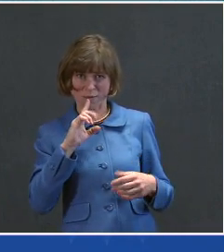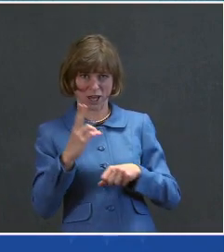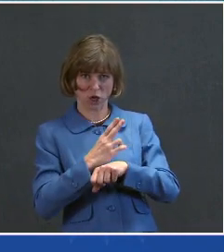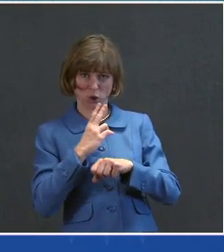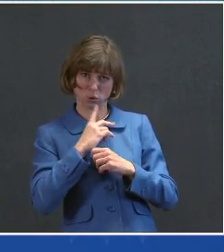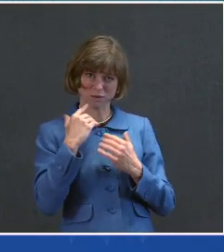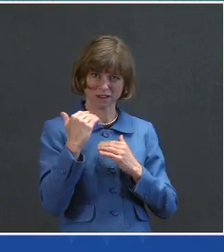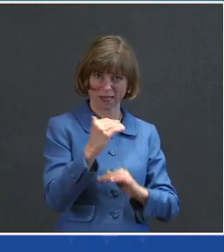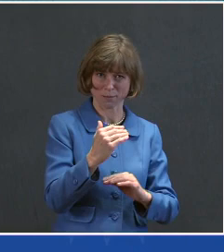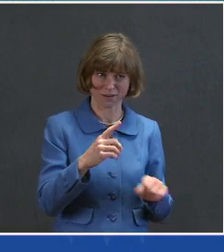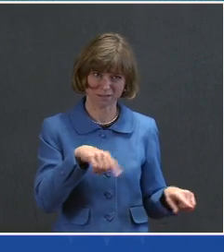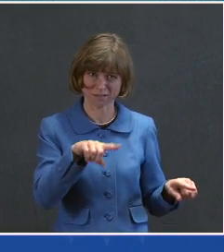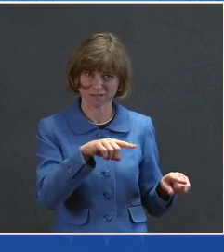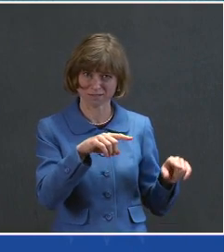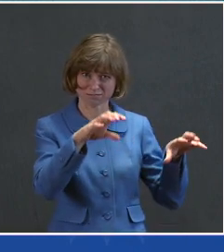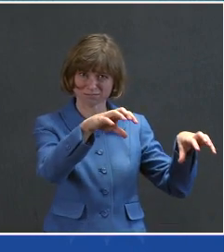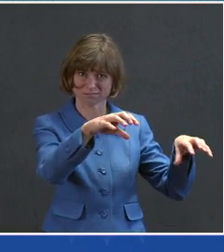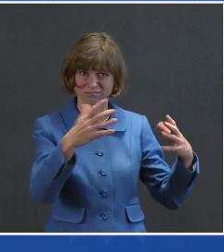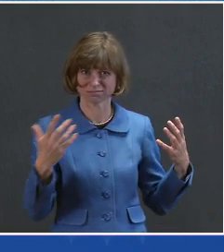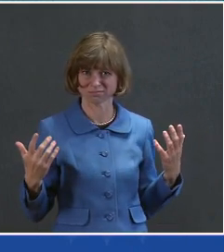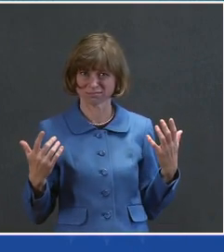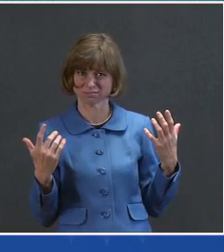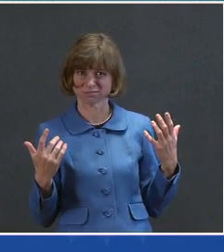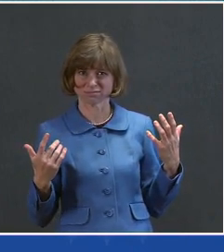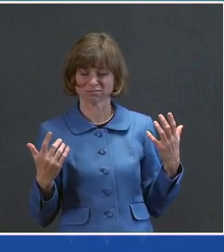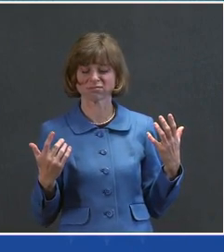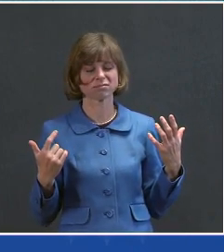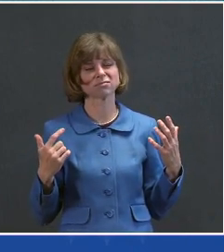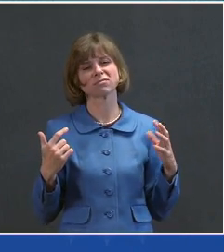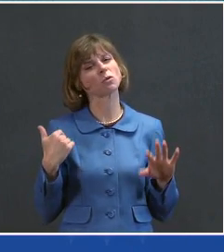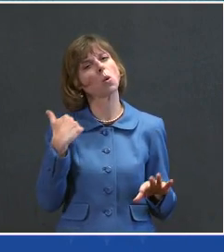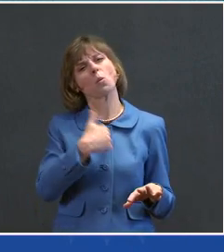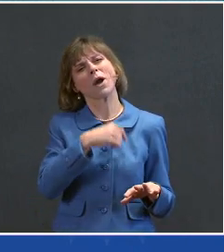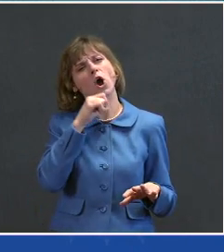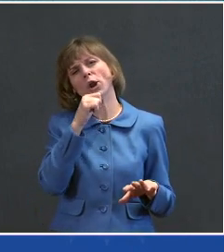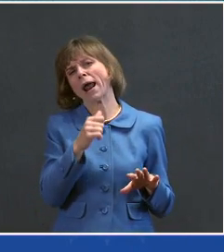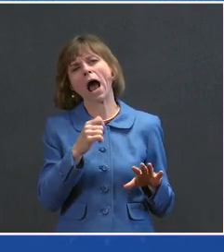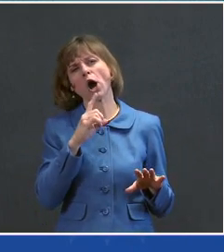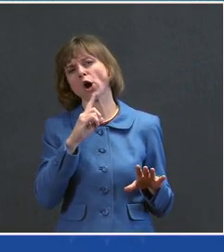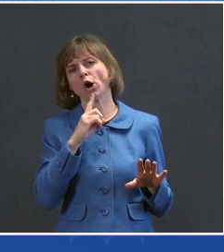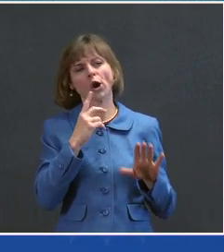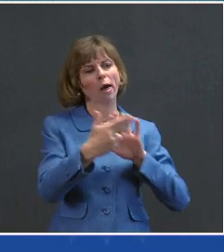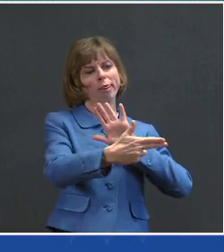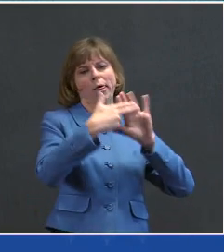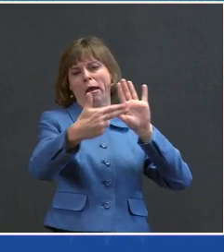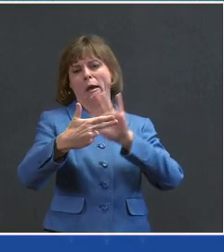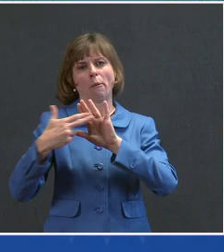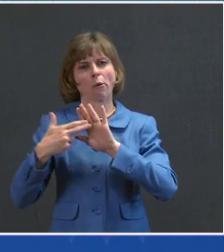But, again, we're going to approach this without labeling. We're going to approach this with policy, with humanity,